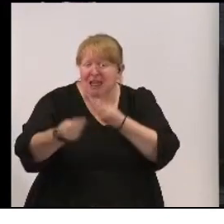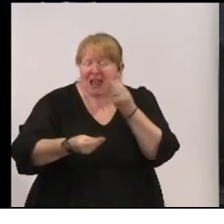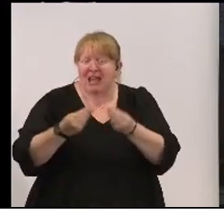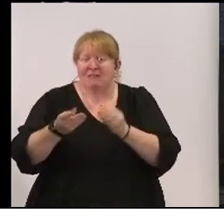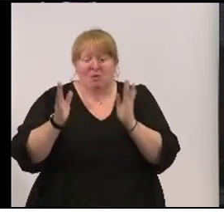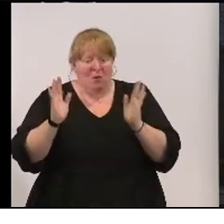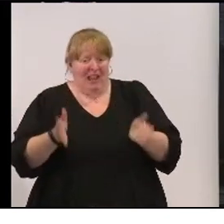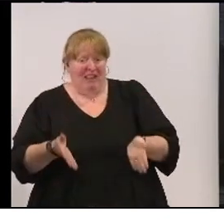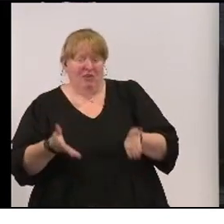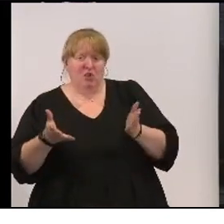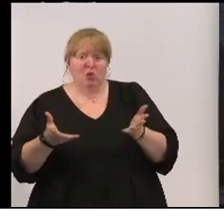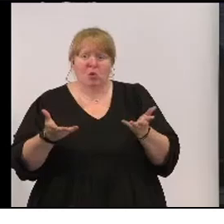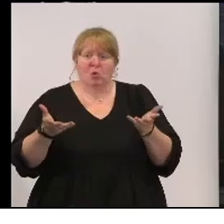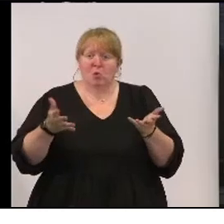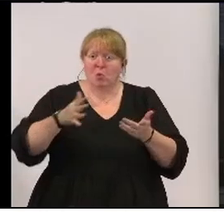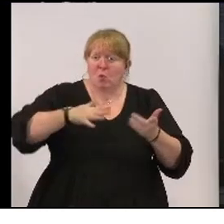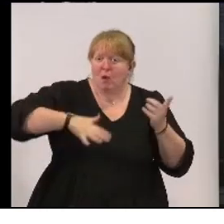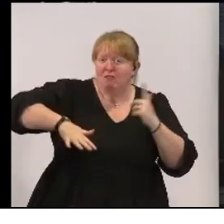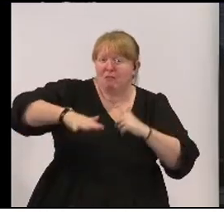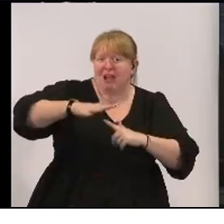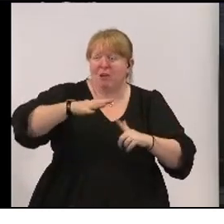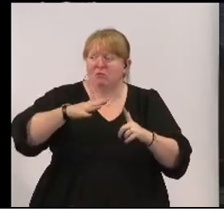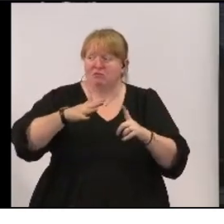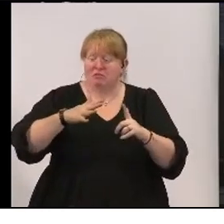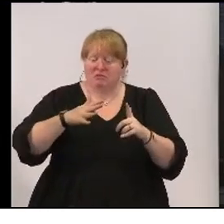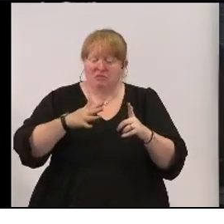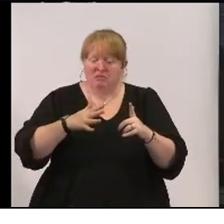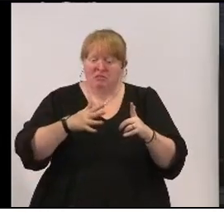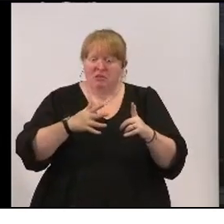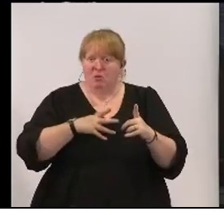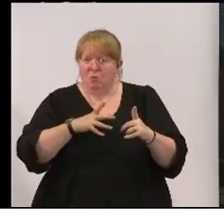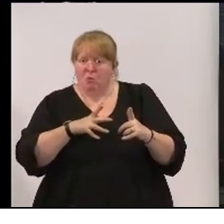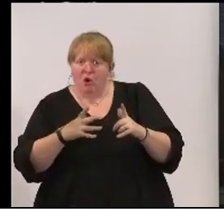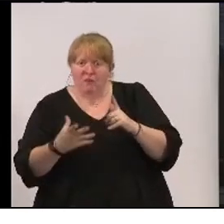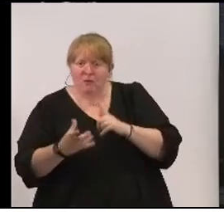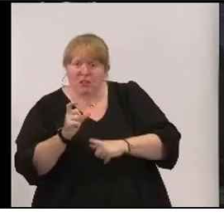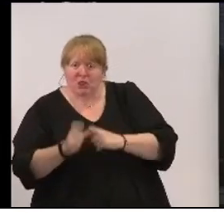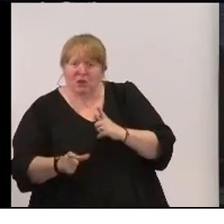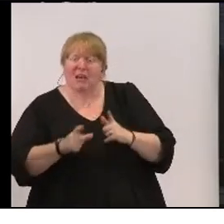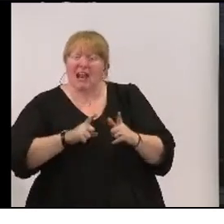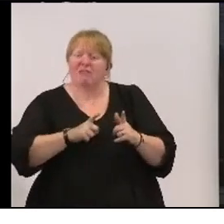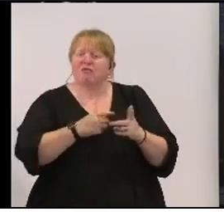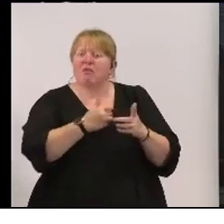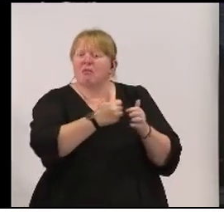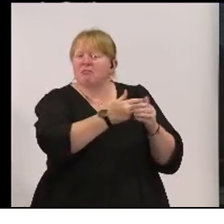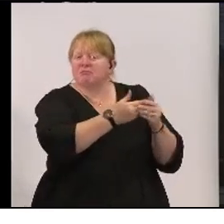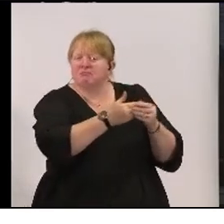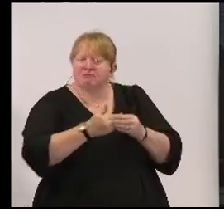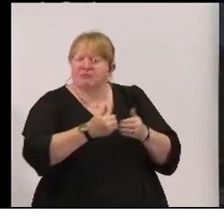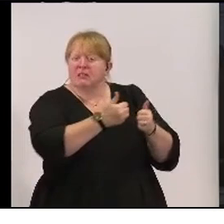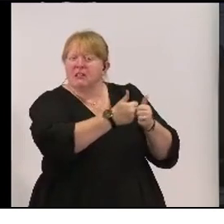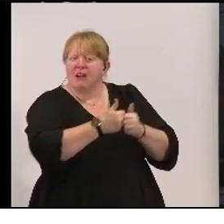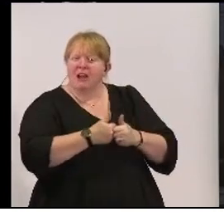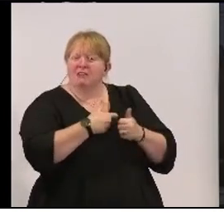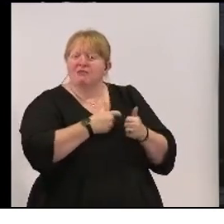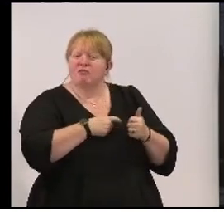if you need to, where you are. I think based on the guidance we've had from our expert legal counsel, you know, we're moving in the right direction.